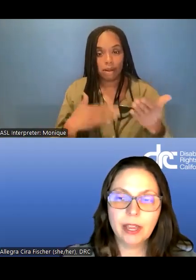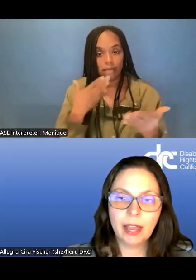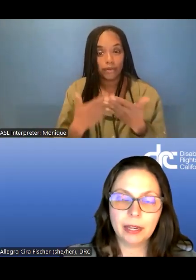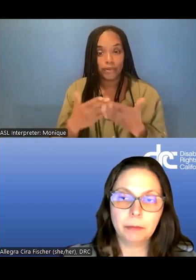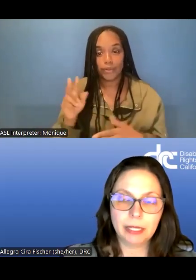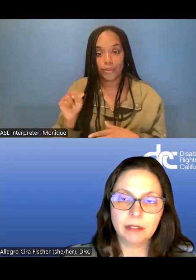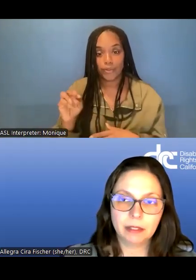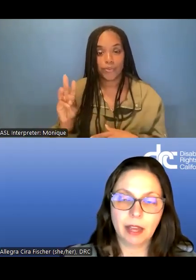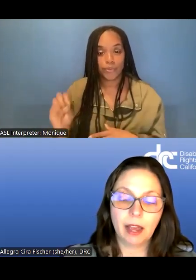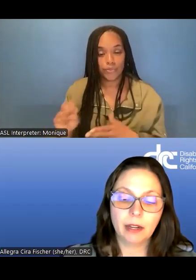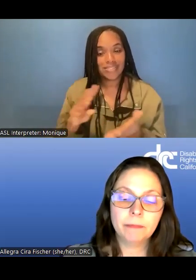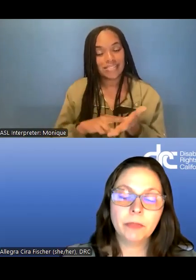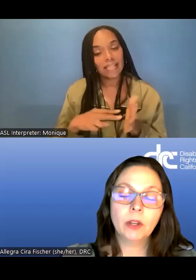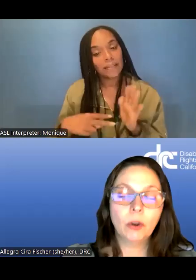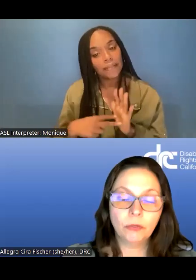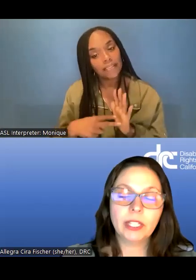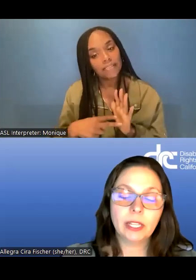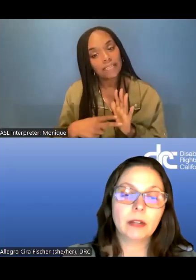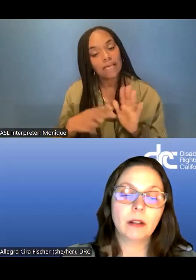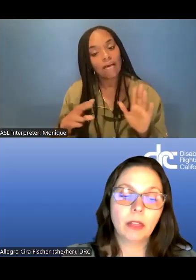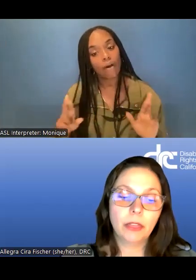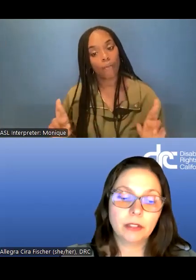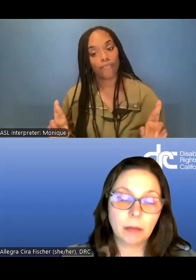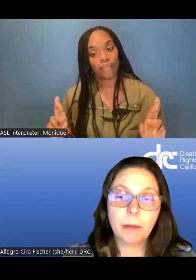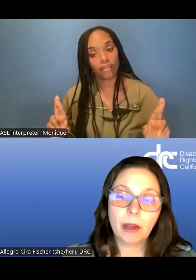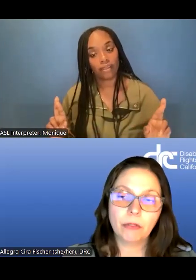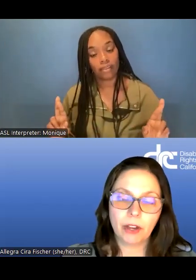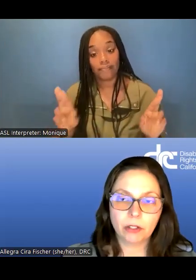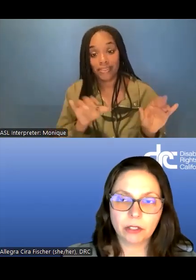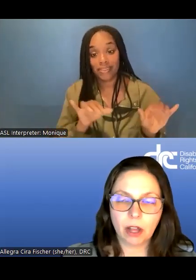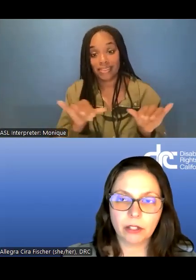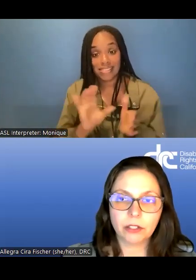And it means that hopefully the same amount of federal dollars